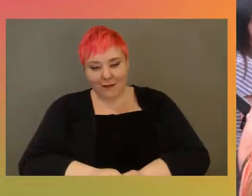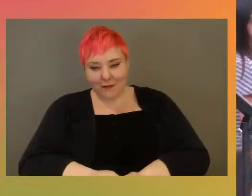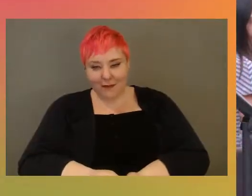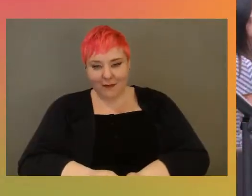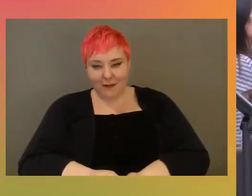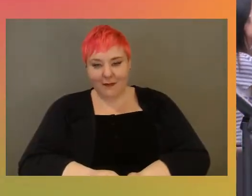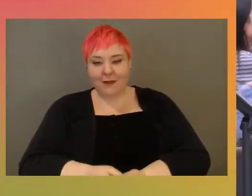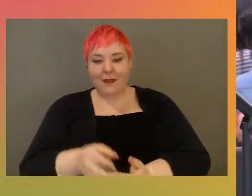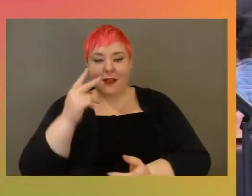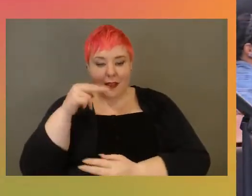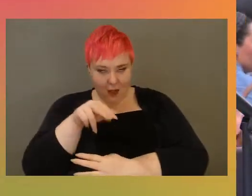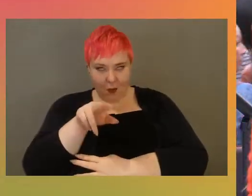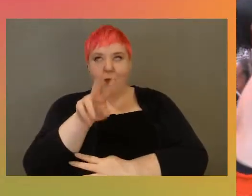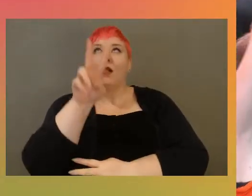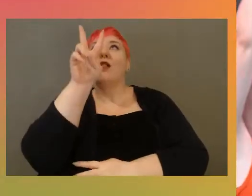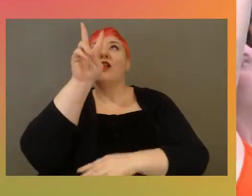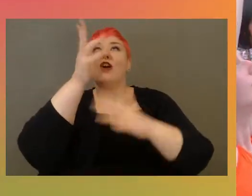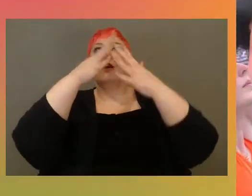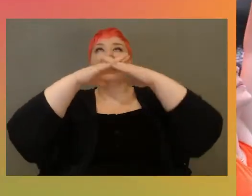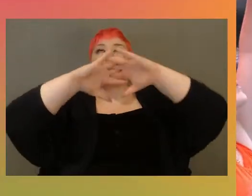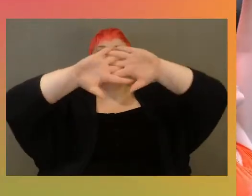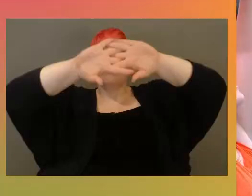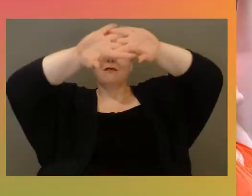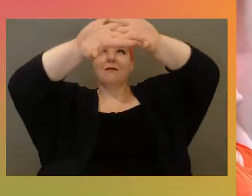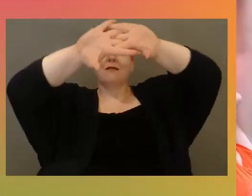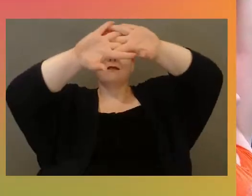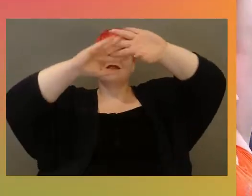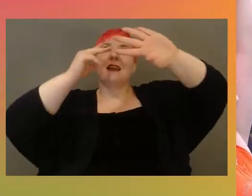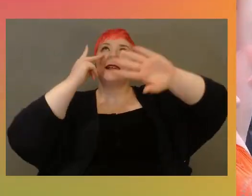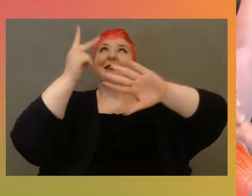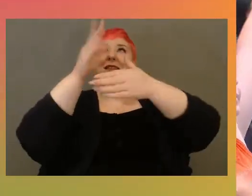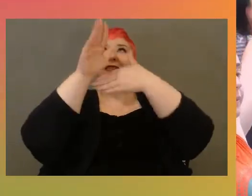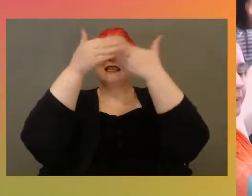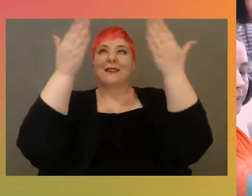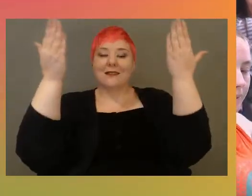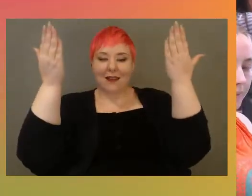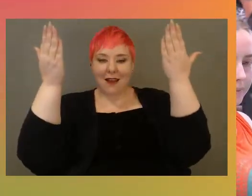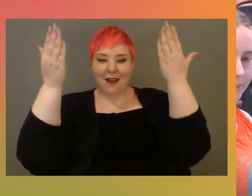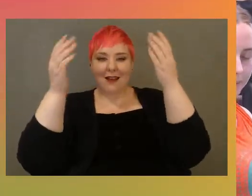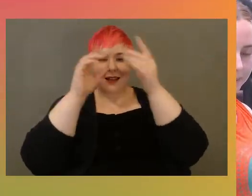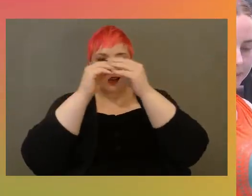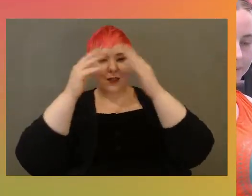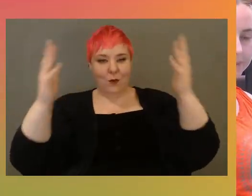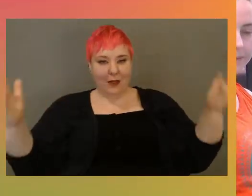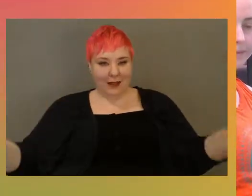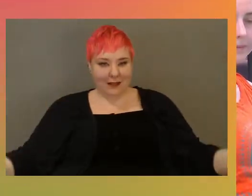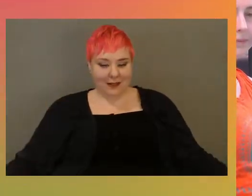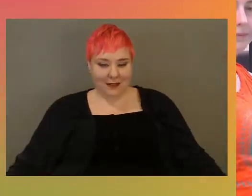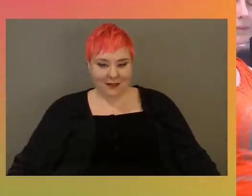REACH YOUR ARMS UP, DROP YOUR CHIN TO YOUR CHEST.